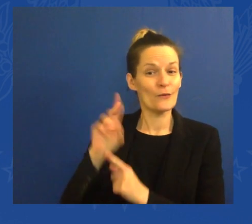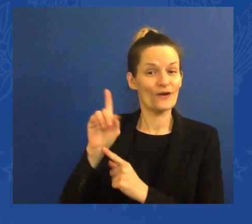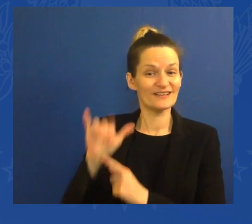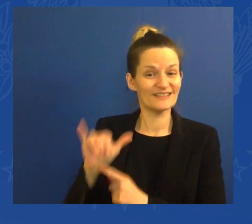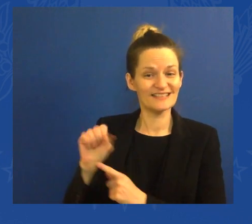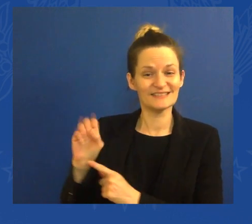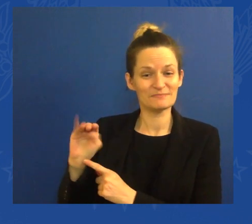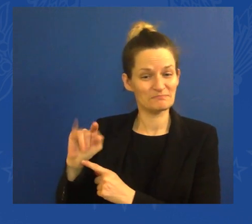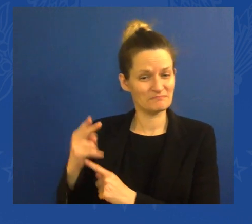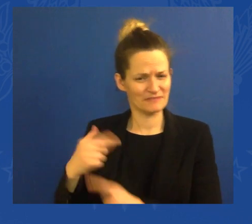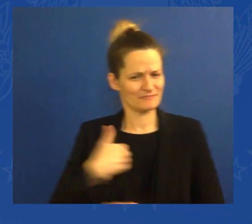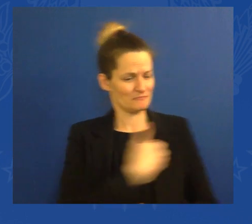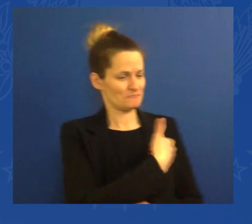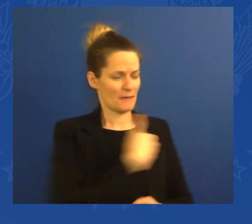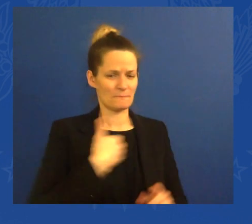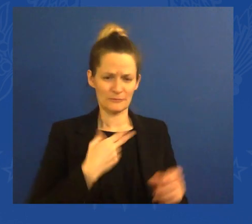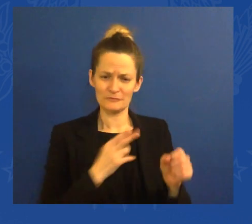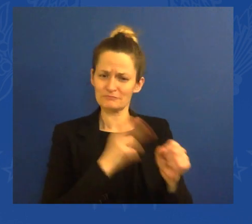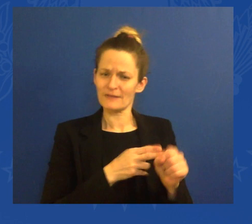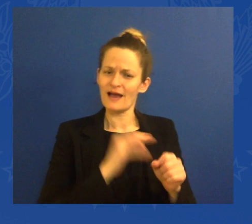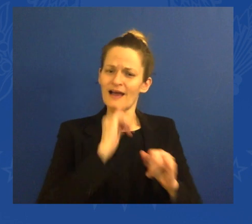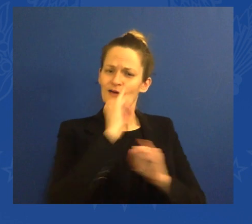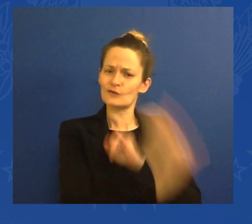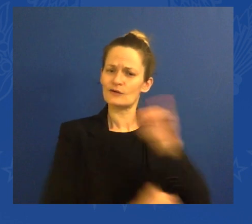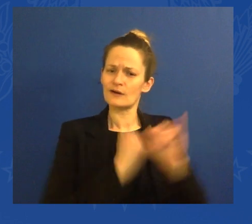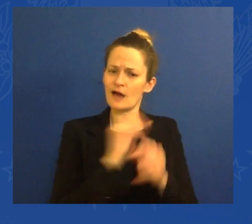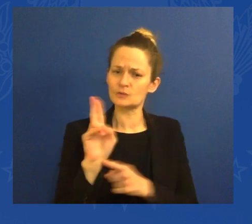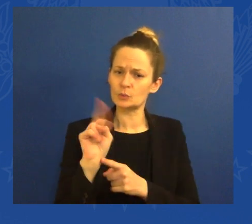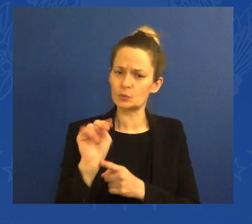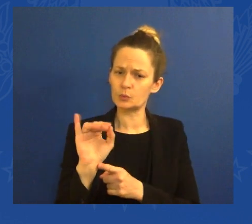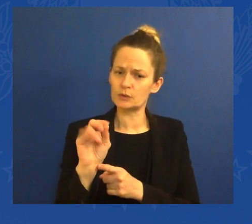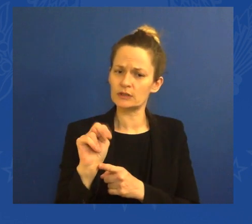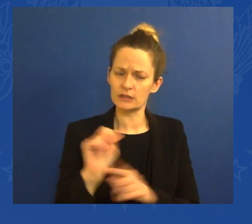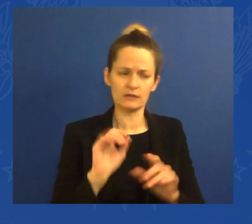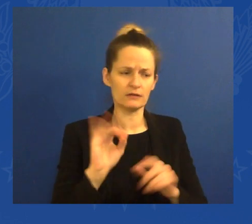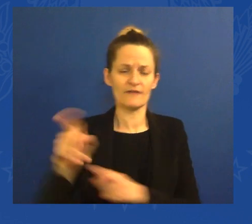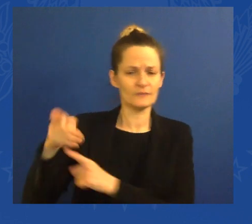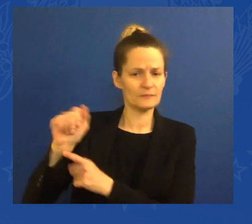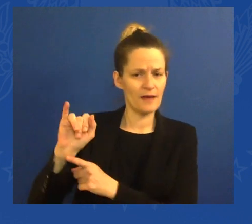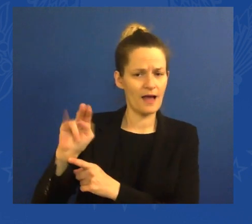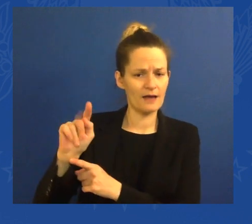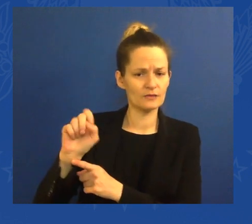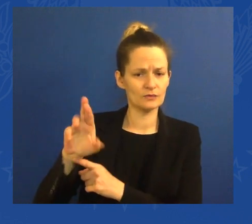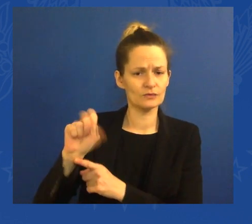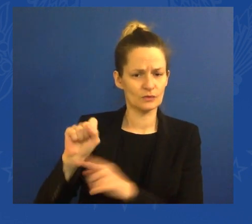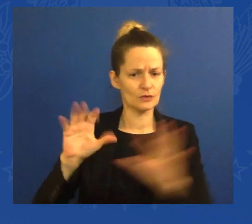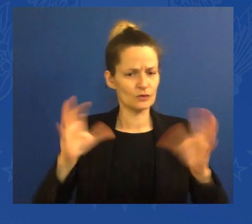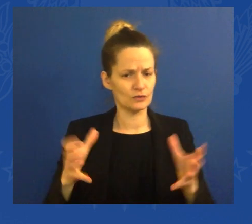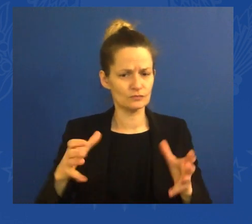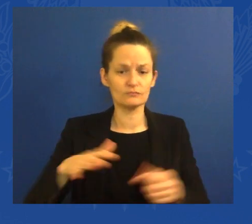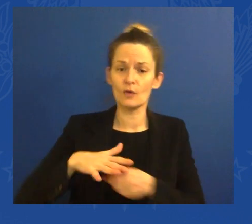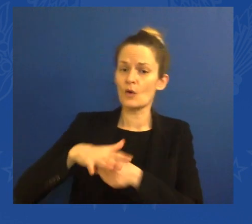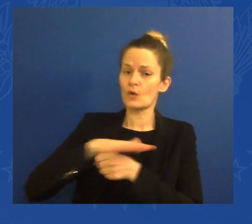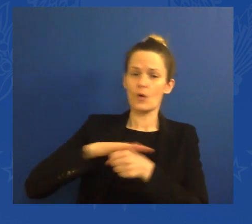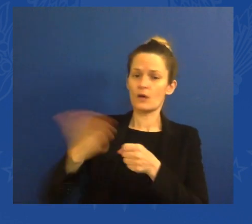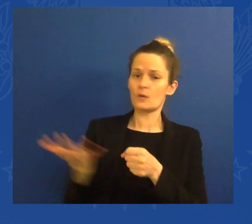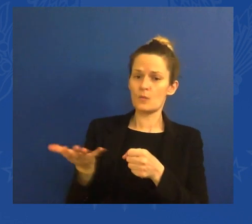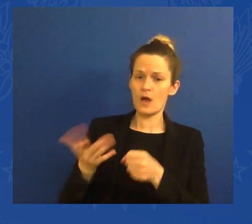and Allied Trades District Council, 82 Local 106. I am honored to be with you here today.